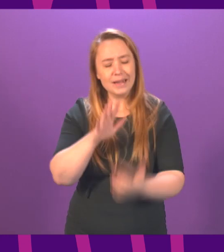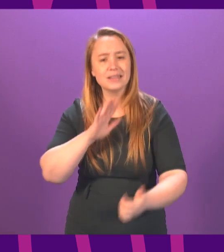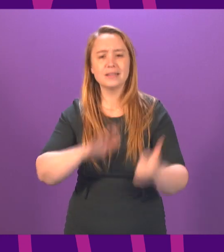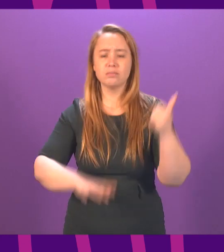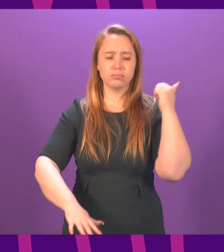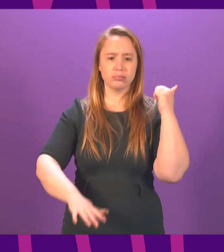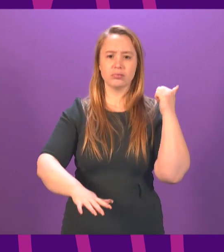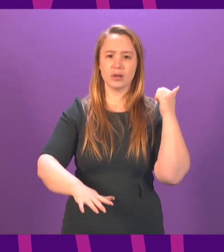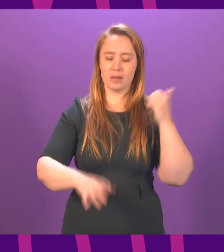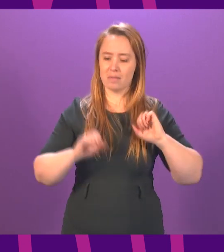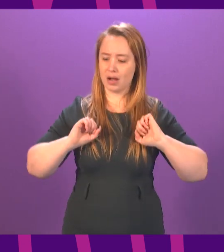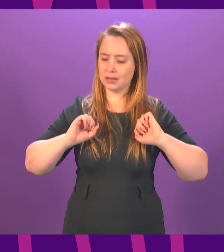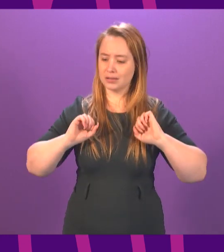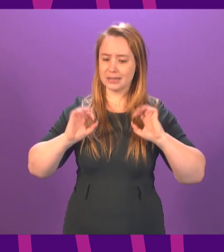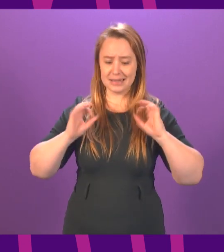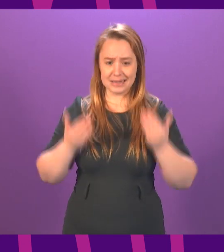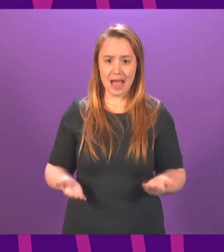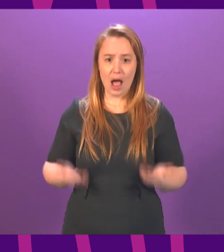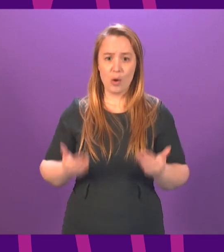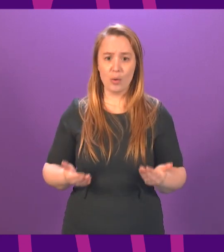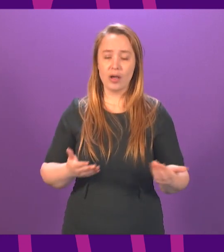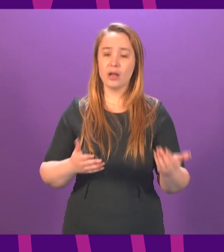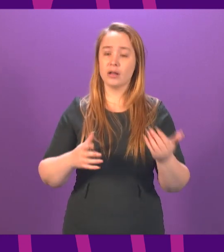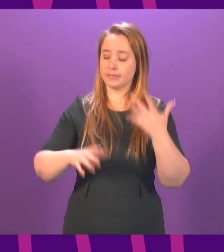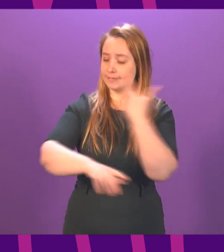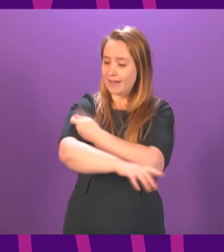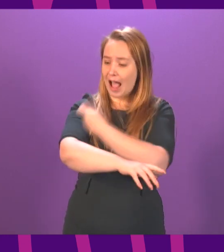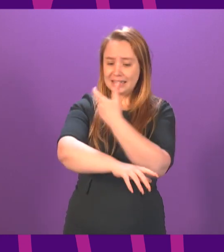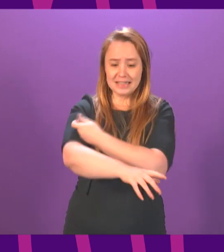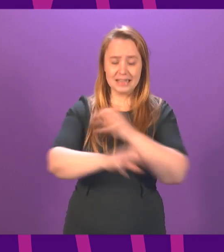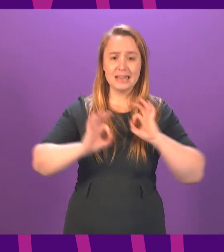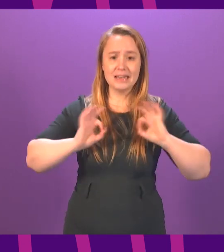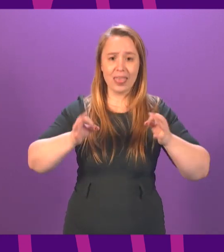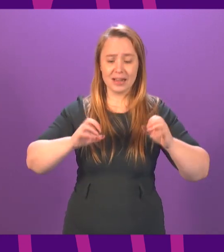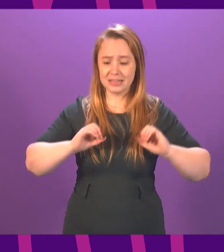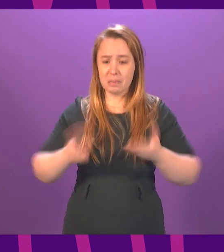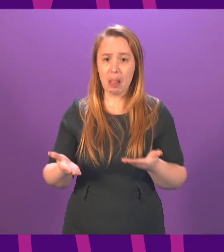vaccines to vaccinate their shielded cohorts? When will they get those vaccines?